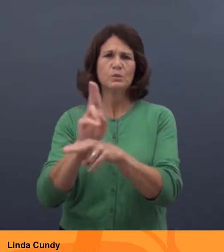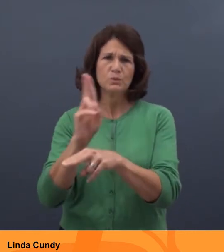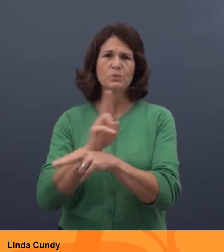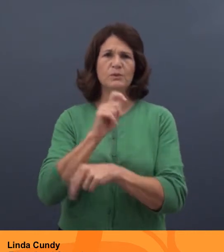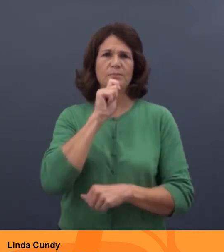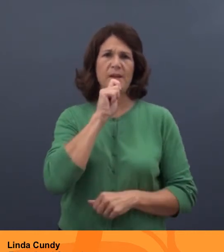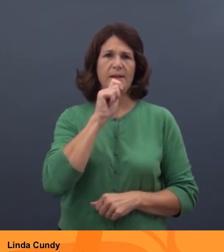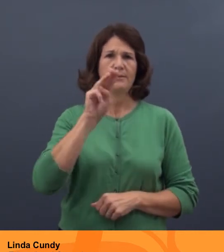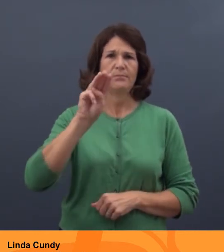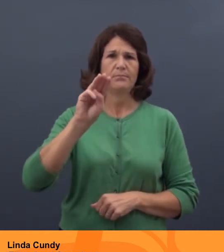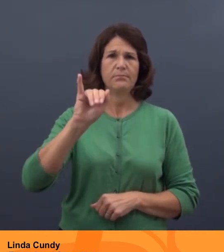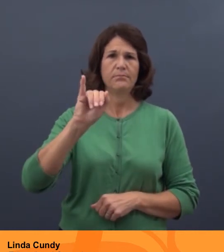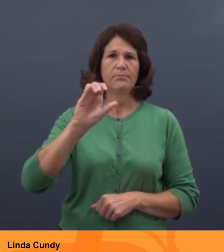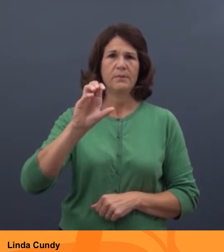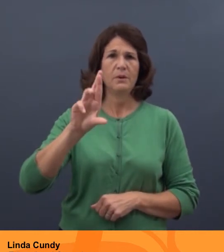the microphone when speaking.